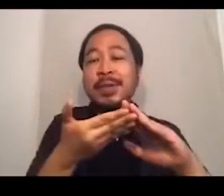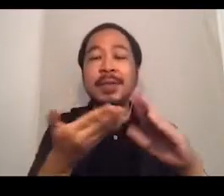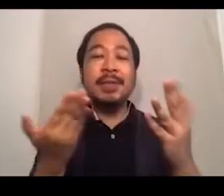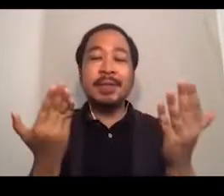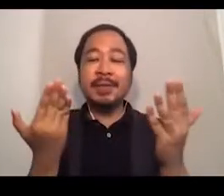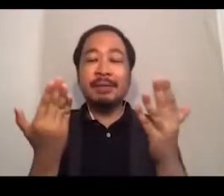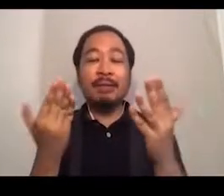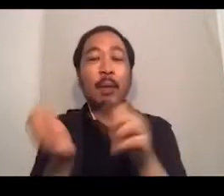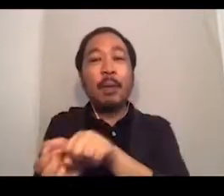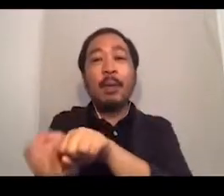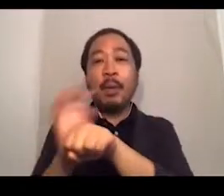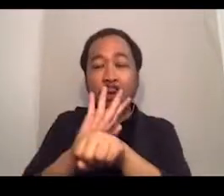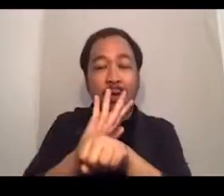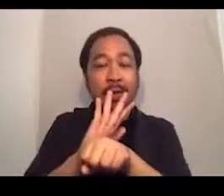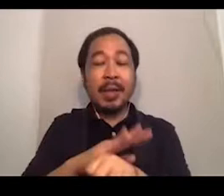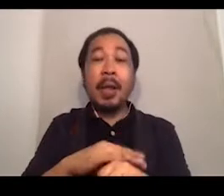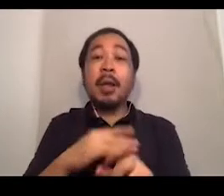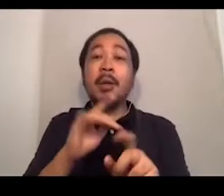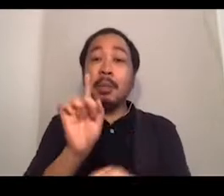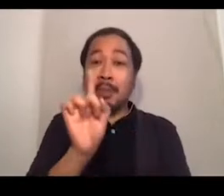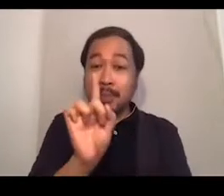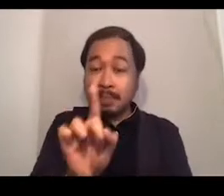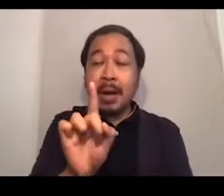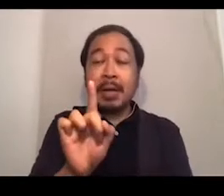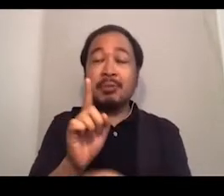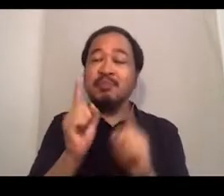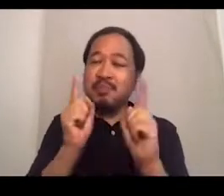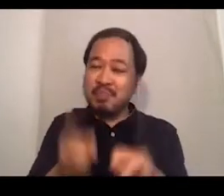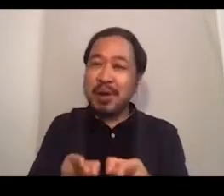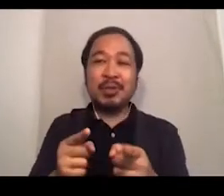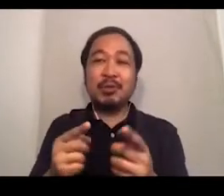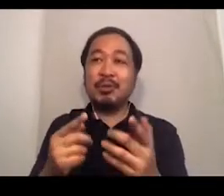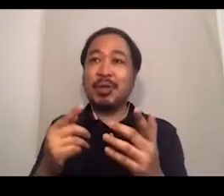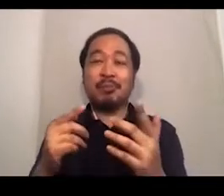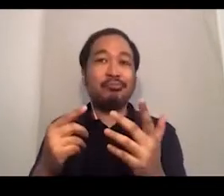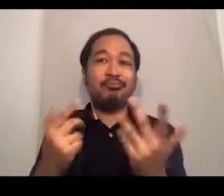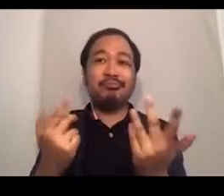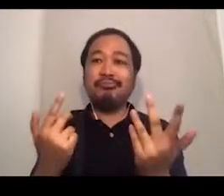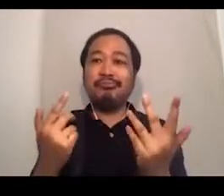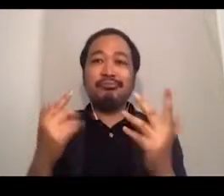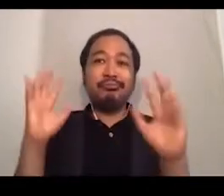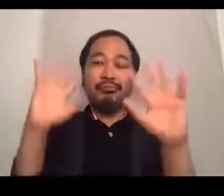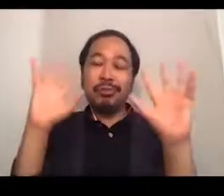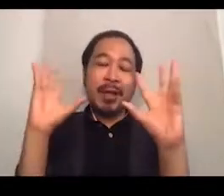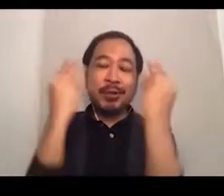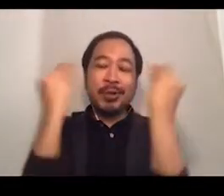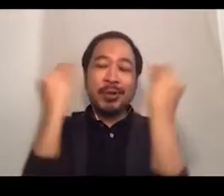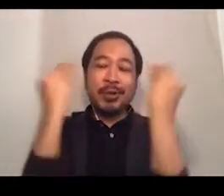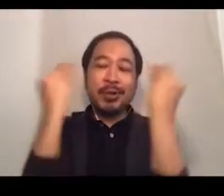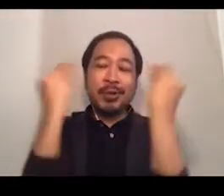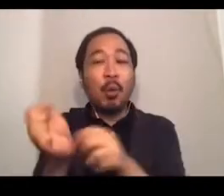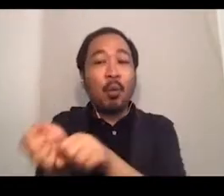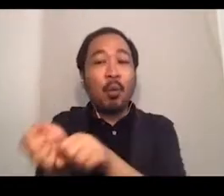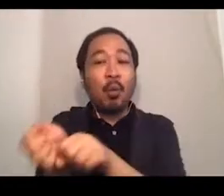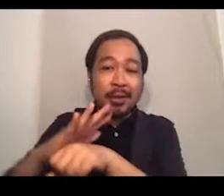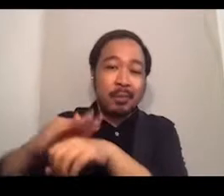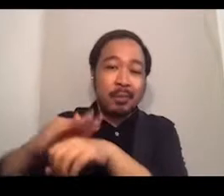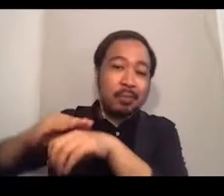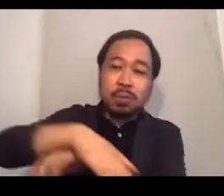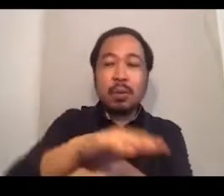We have embarked on our media campaign, a mass media campaign, and we engaged the director of the umbrella organization